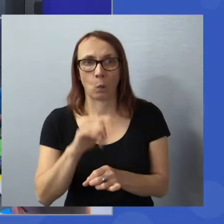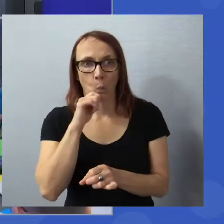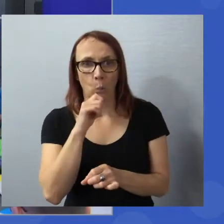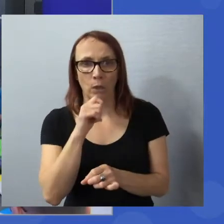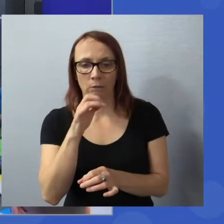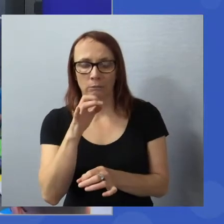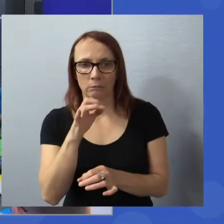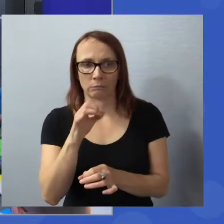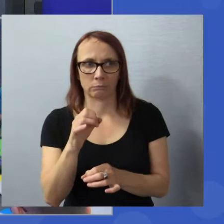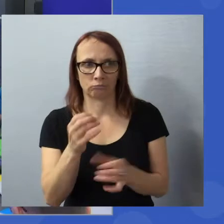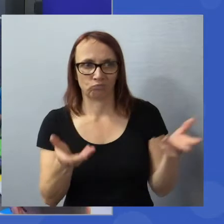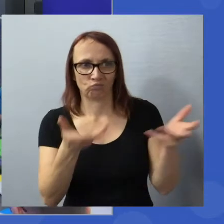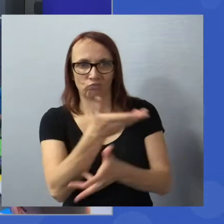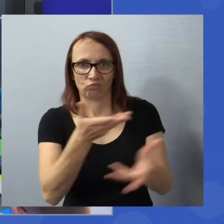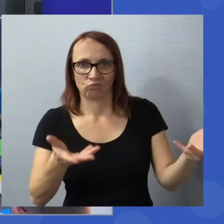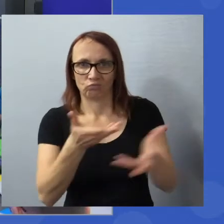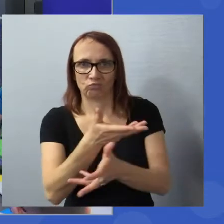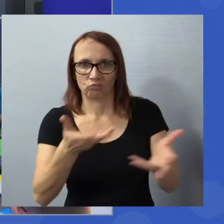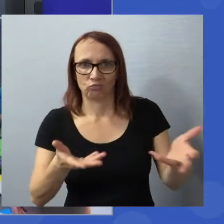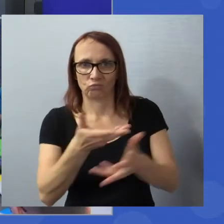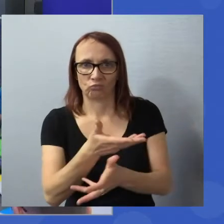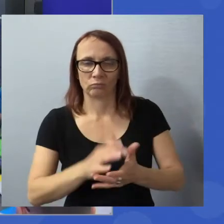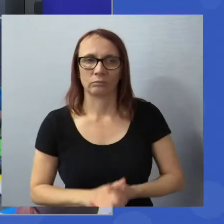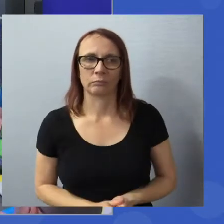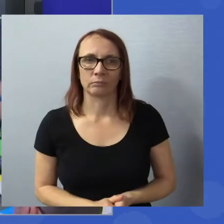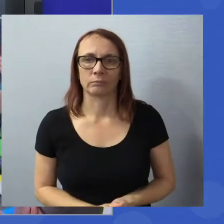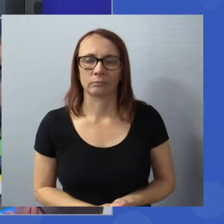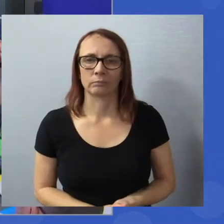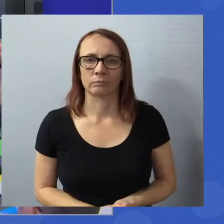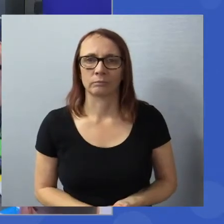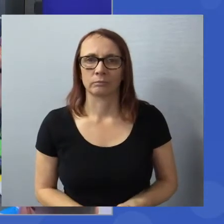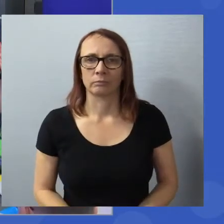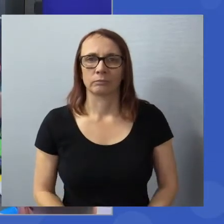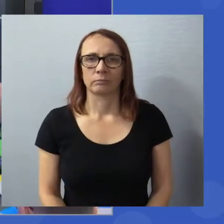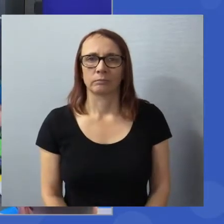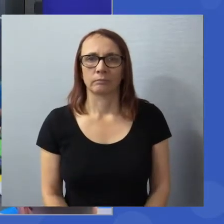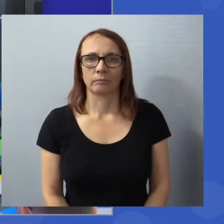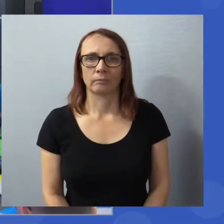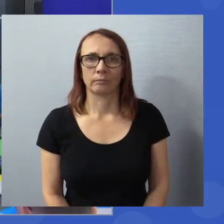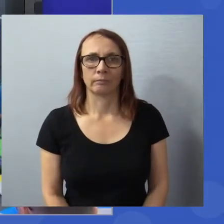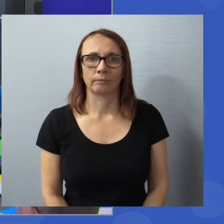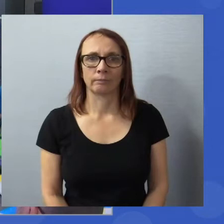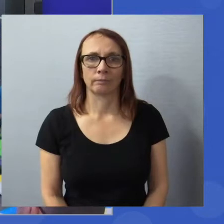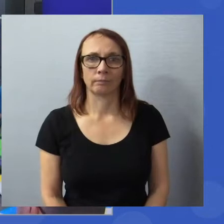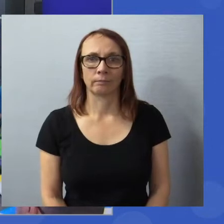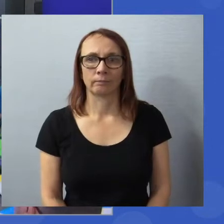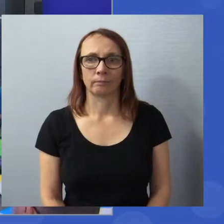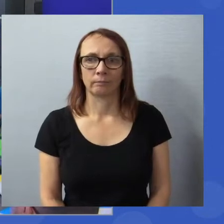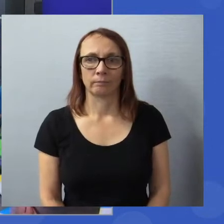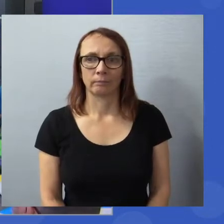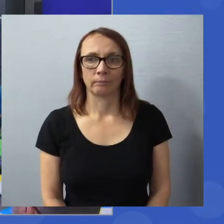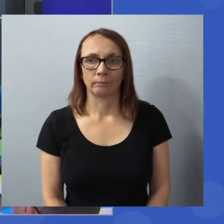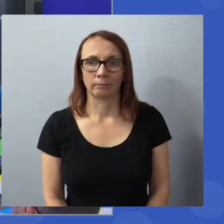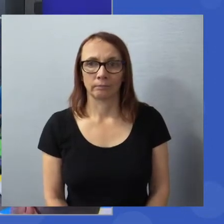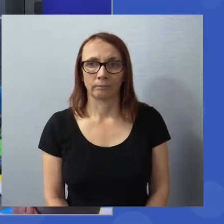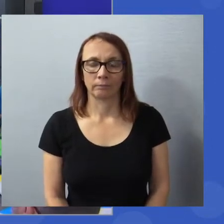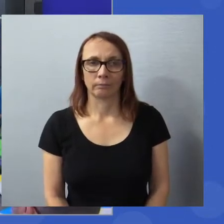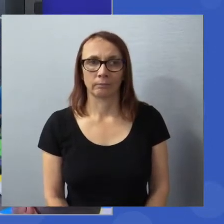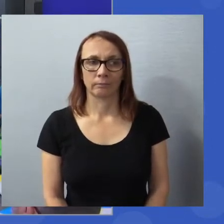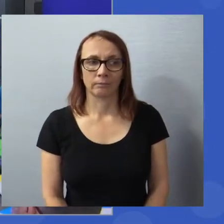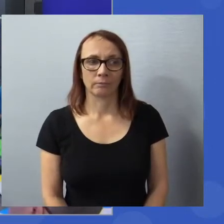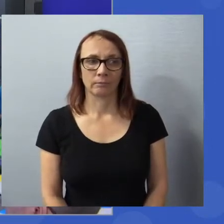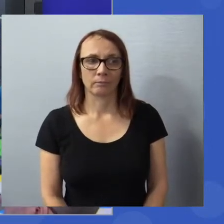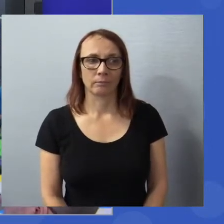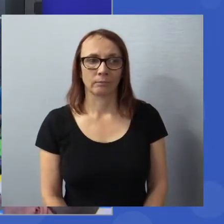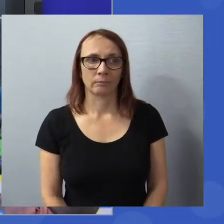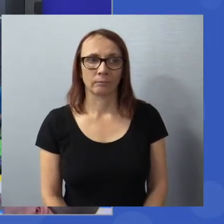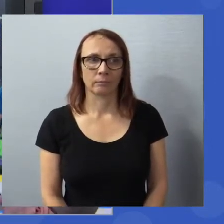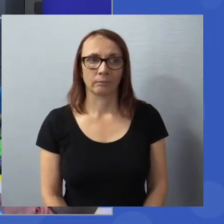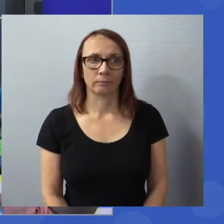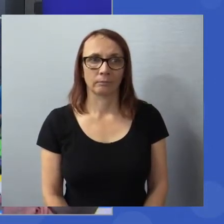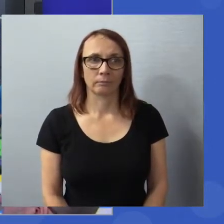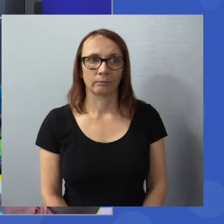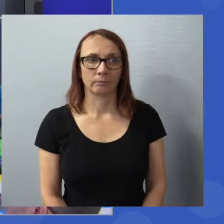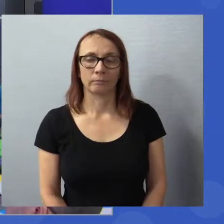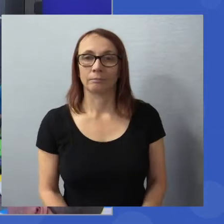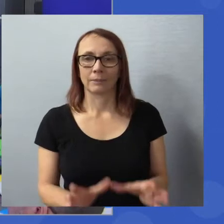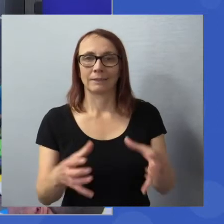citizens of their faith Thank You table 13 and our final table table 14